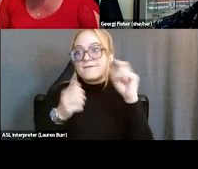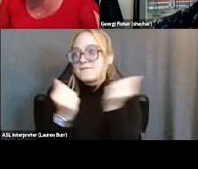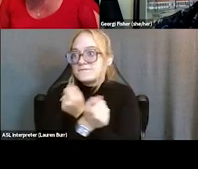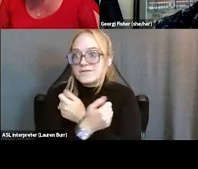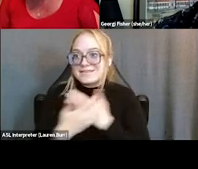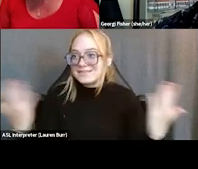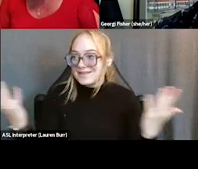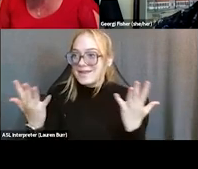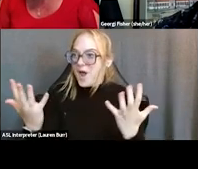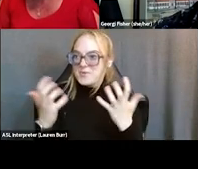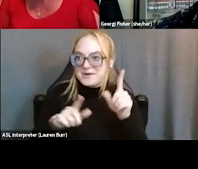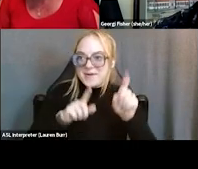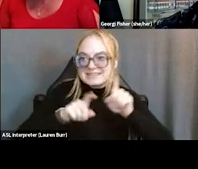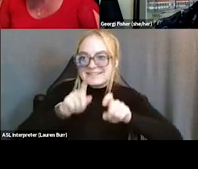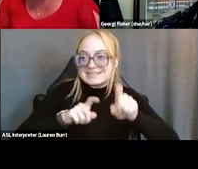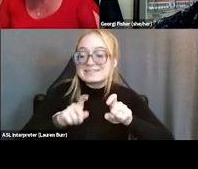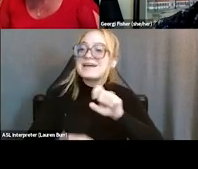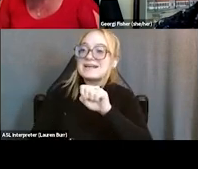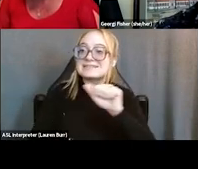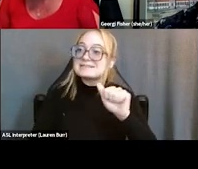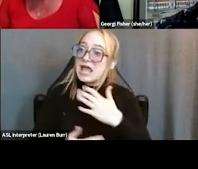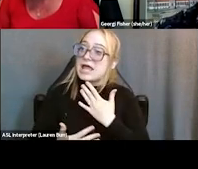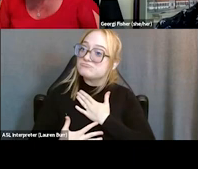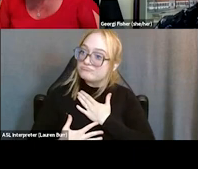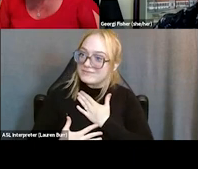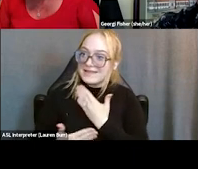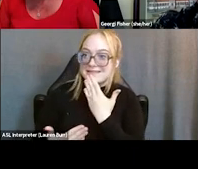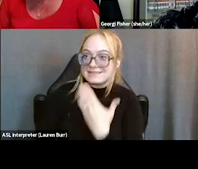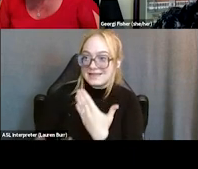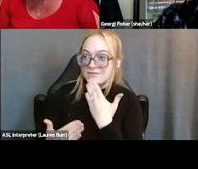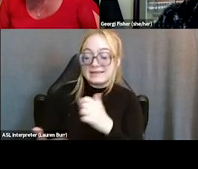and SSA graciously did not like send me packing on my way.